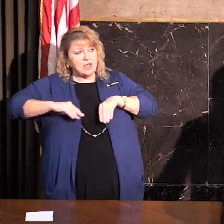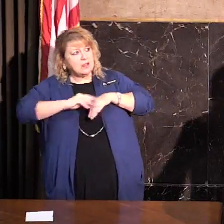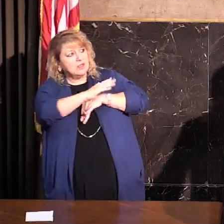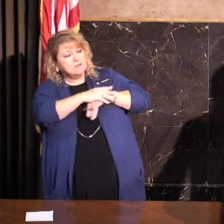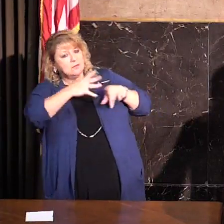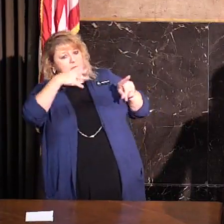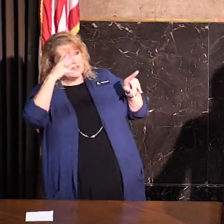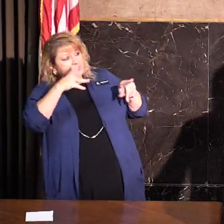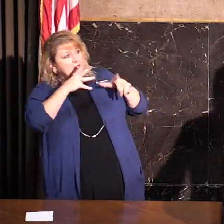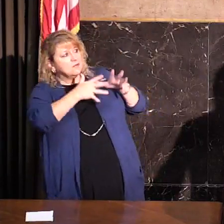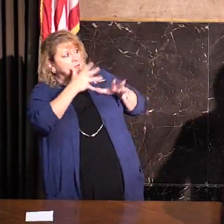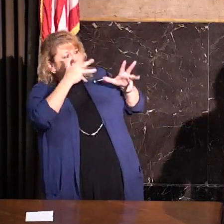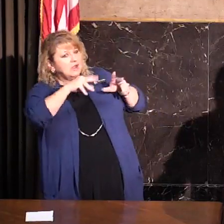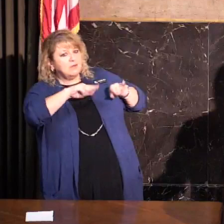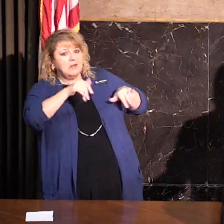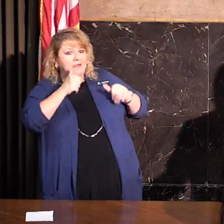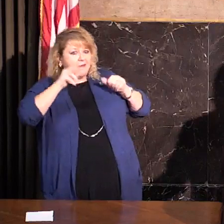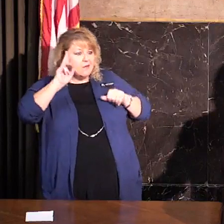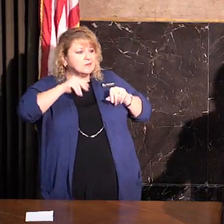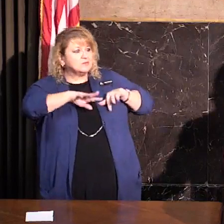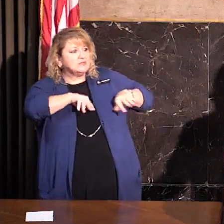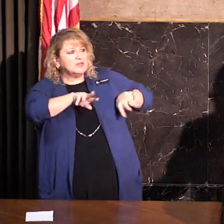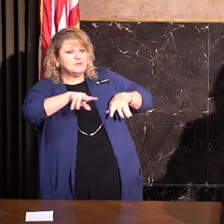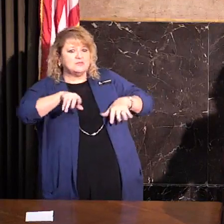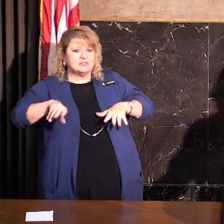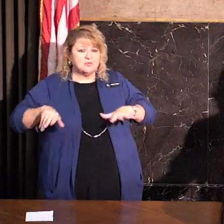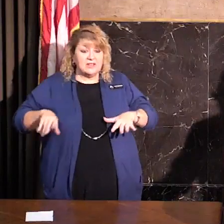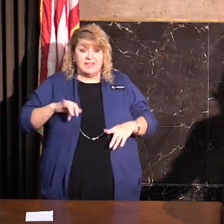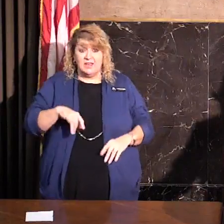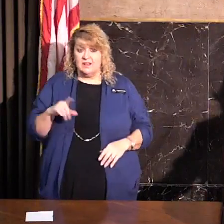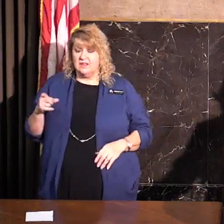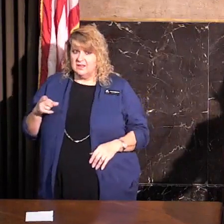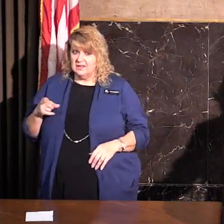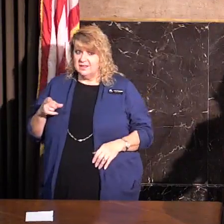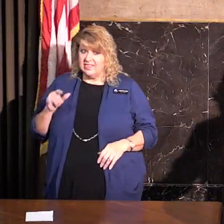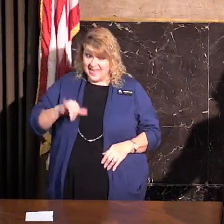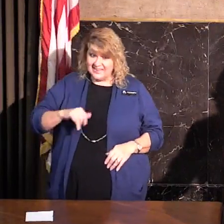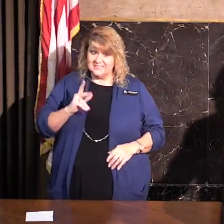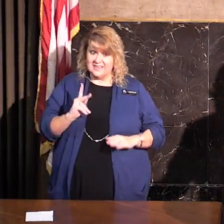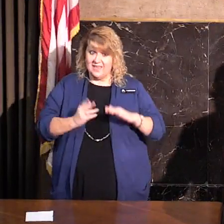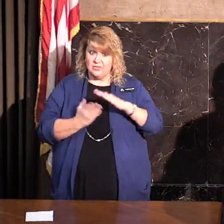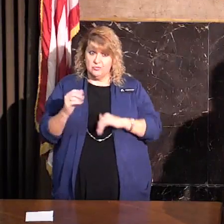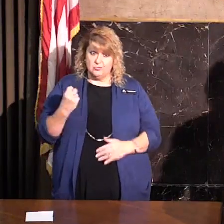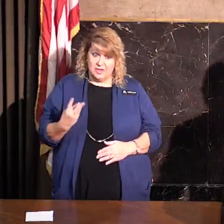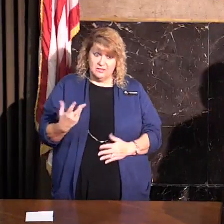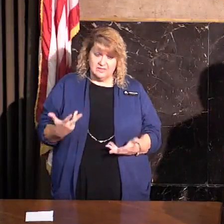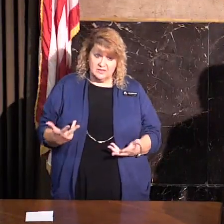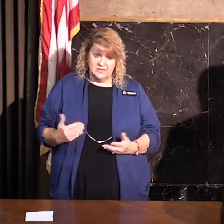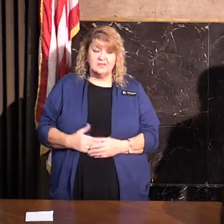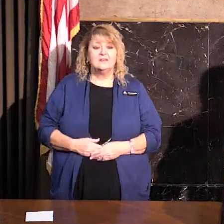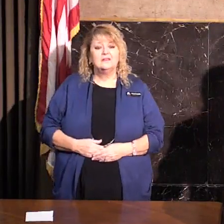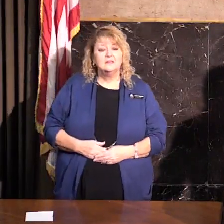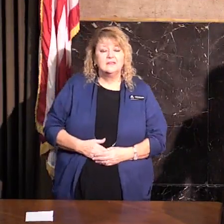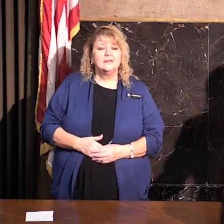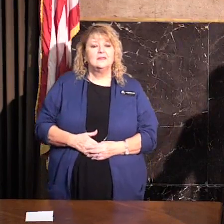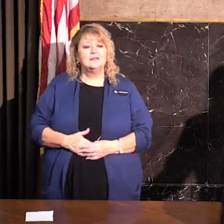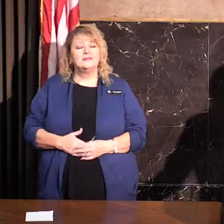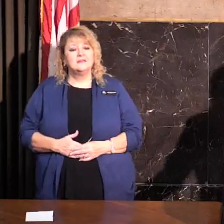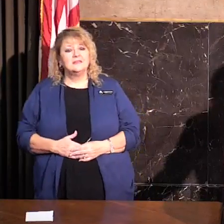systems. Uh obviously we we've continued to look at the fact that the vaccination rate